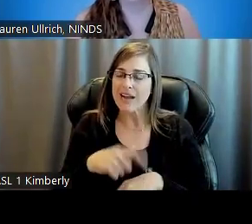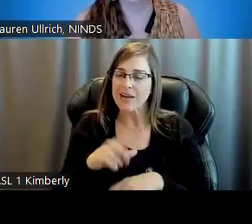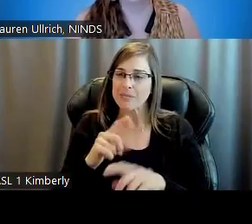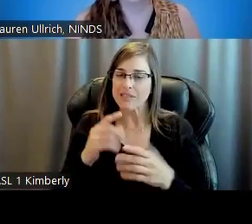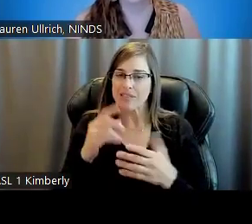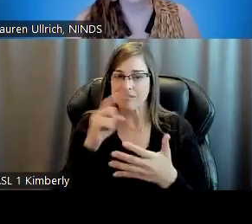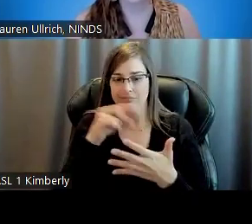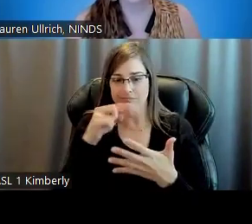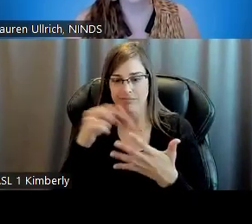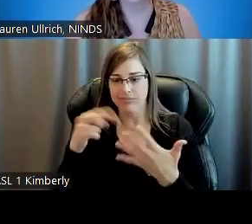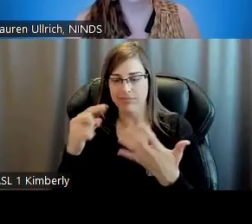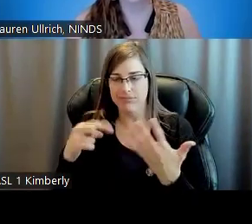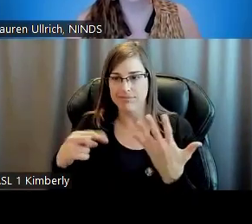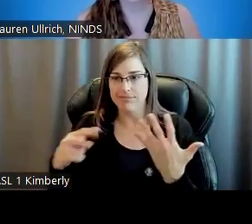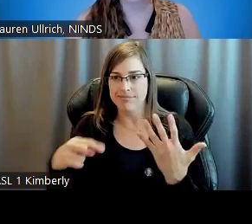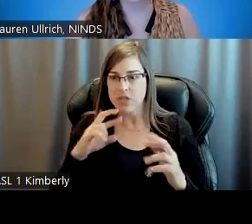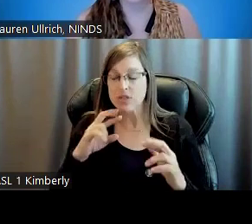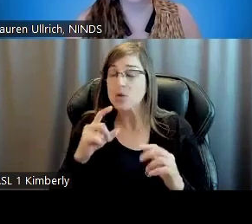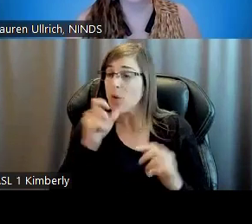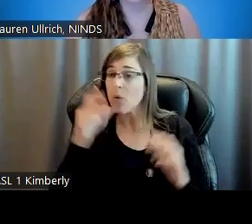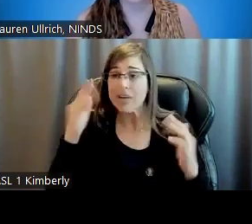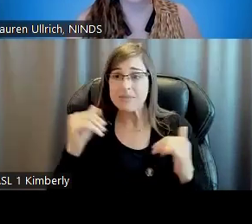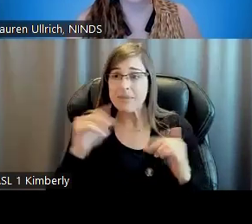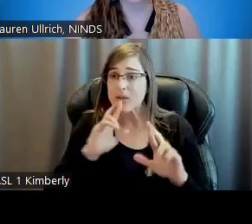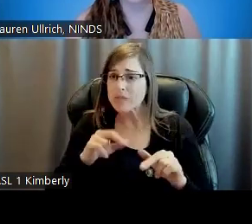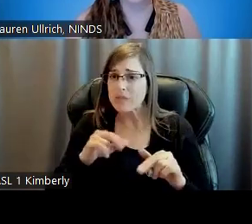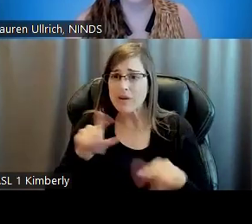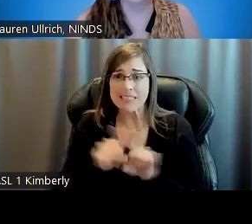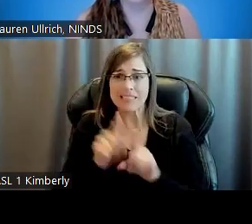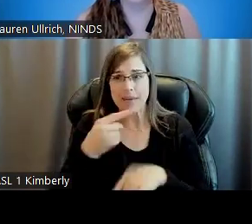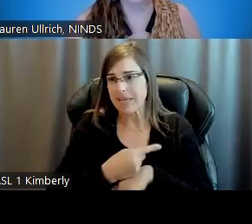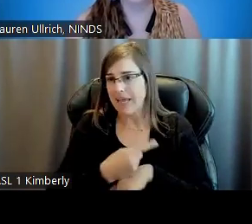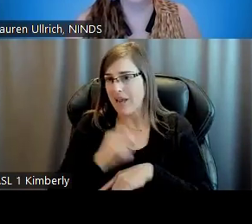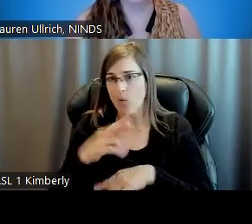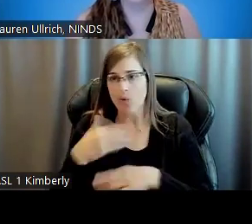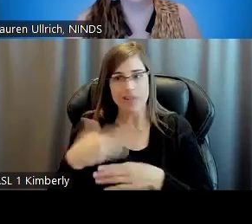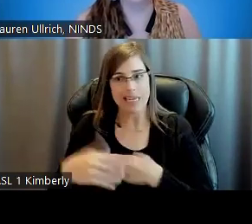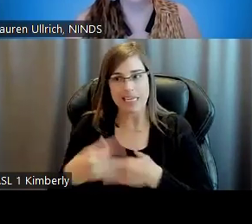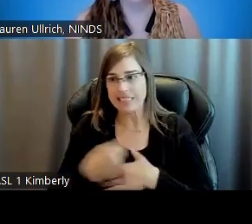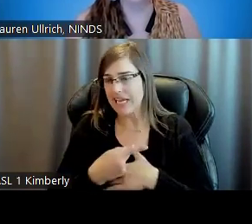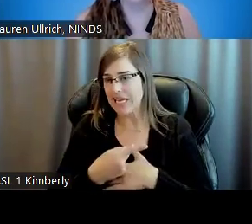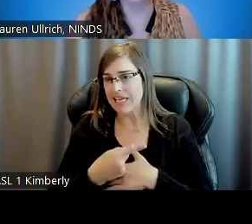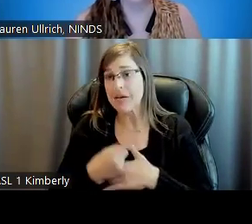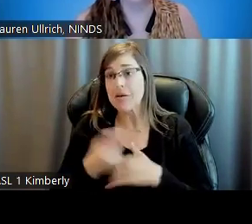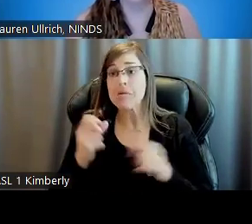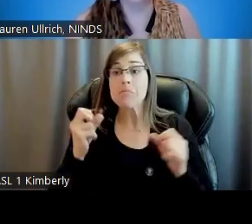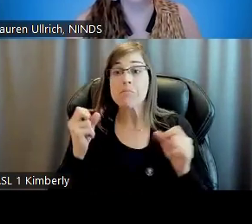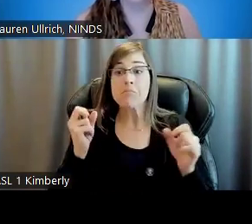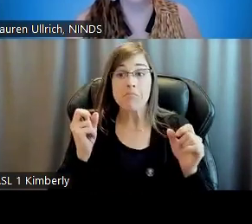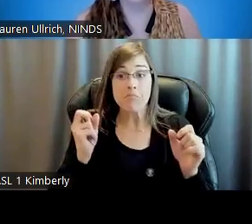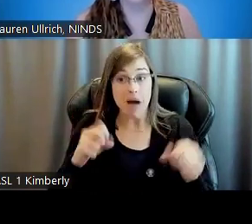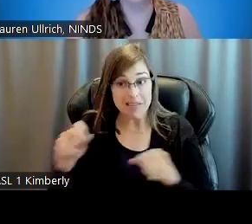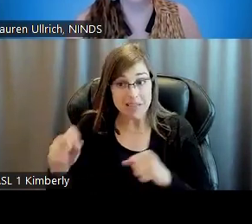So don't expect a response that day or the next day. Possibly you got us at a good time,